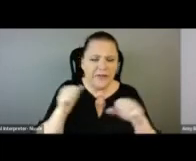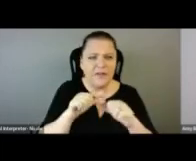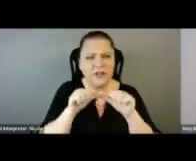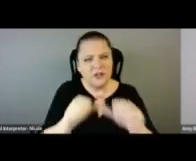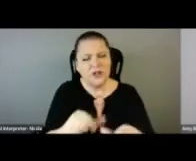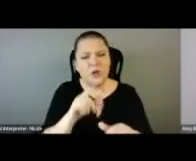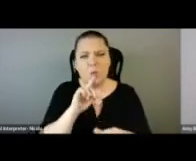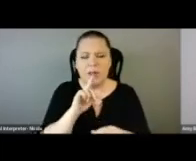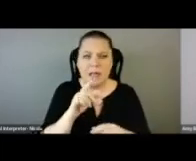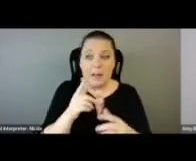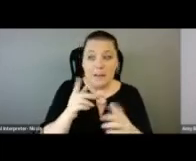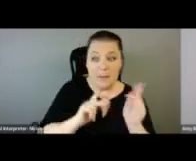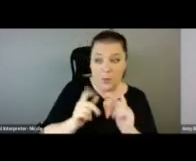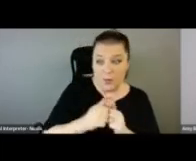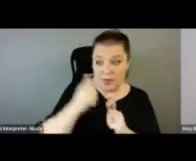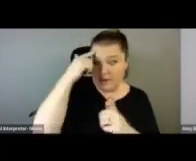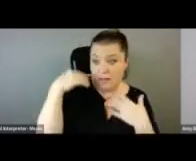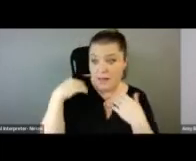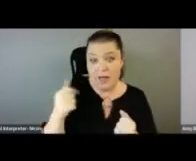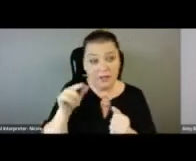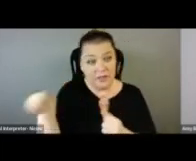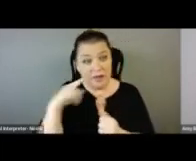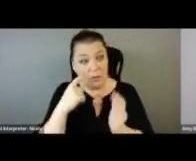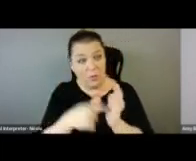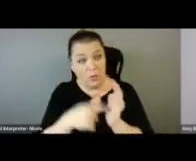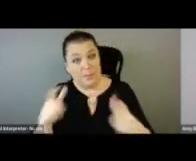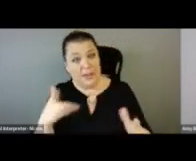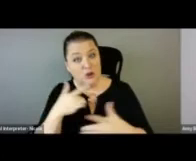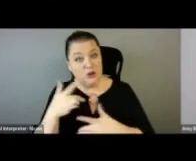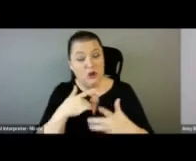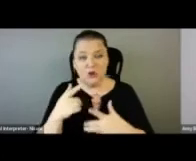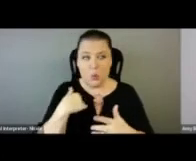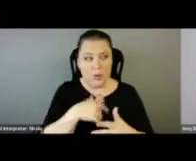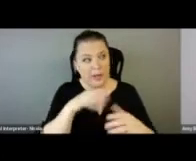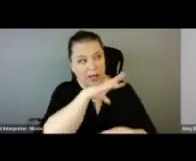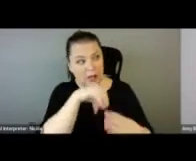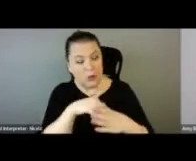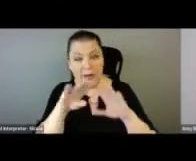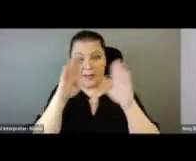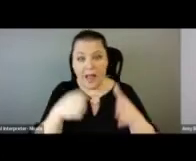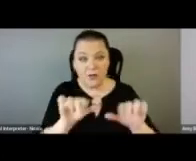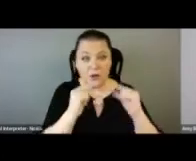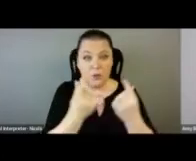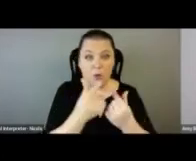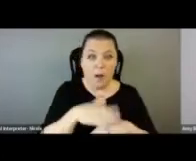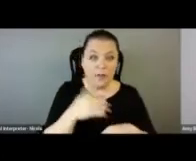so we had the housing group on on the calls, and we were able to create a new funding stream